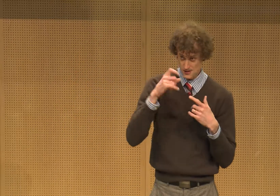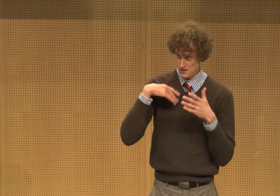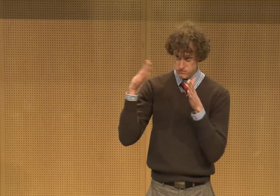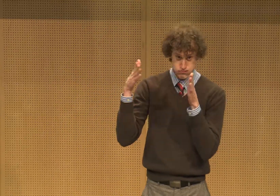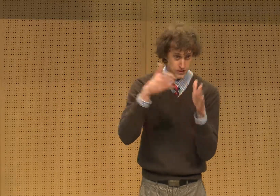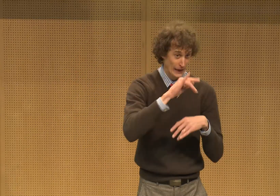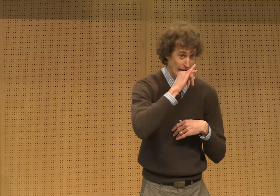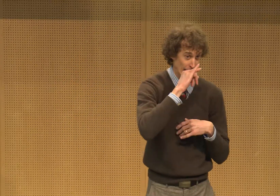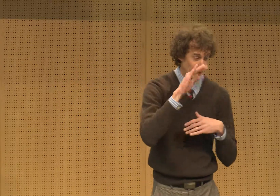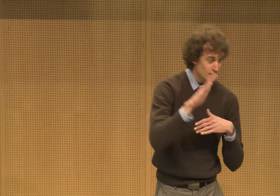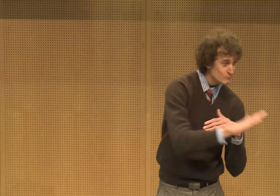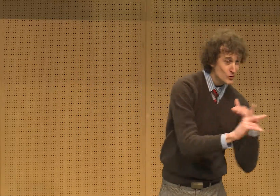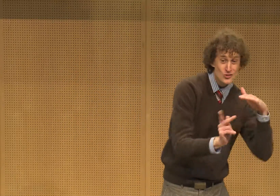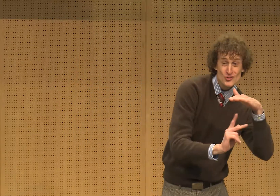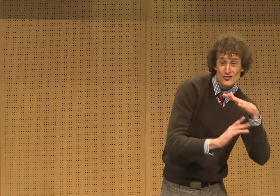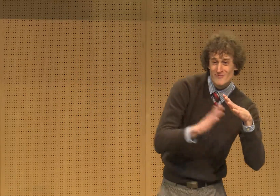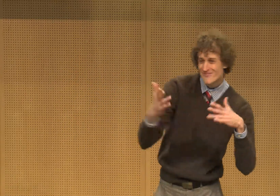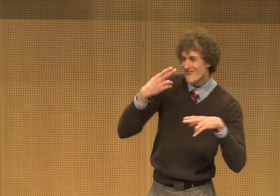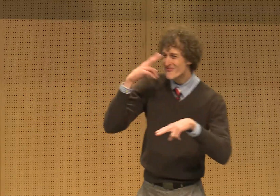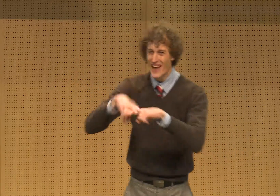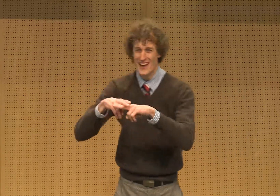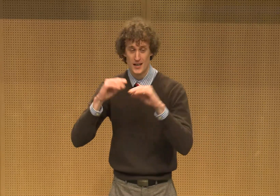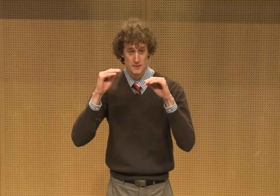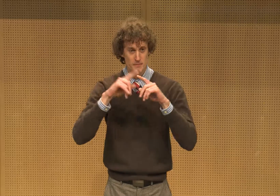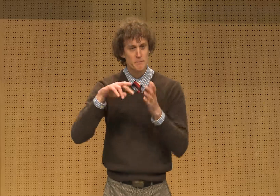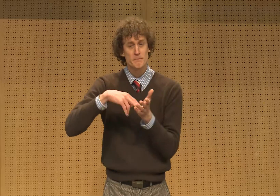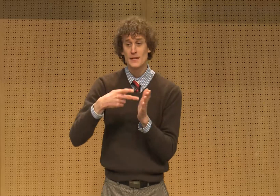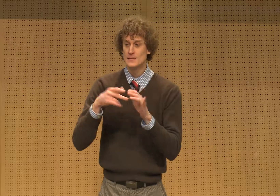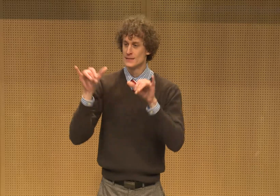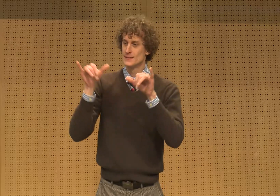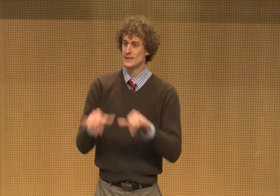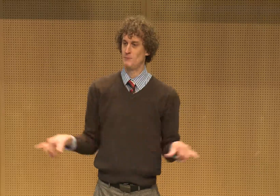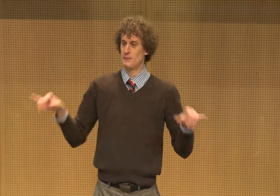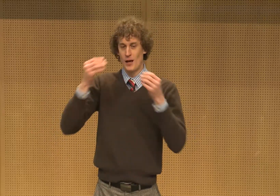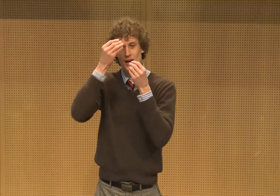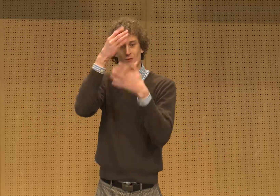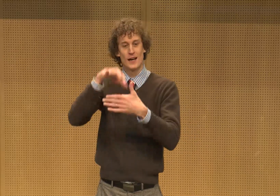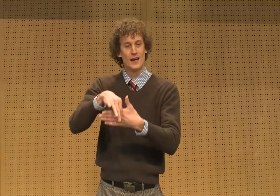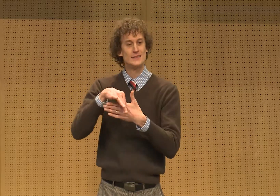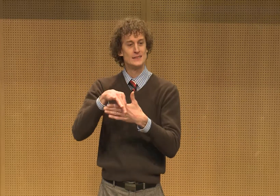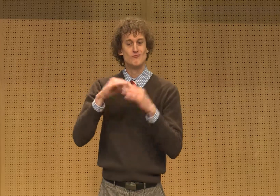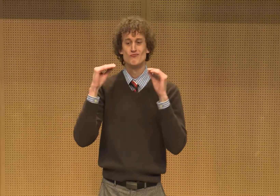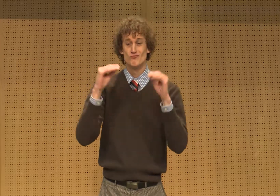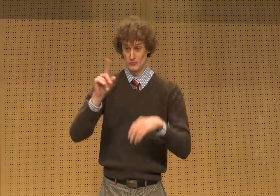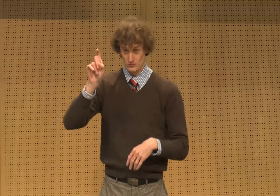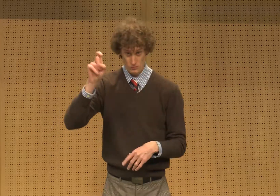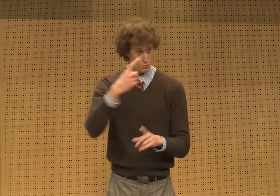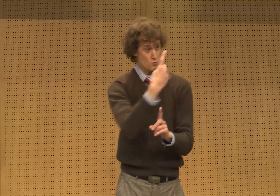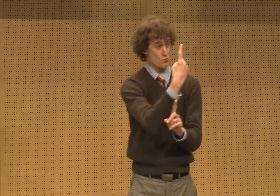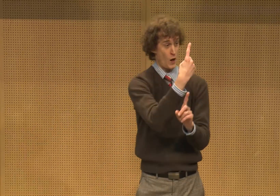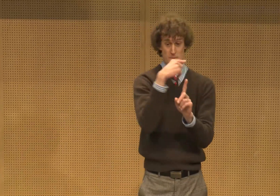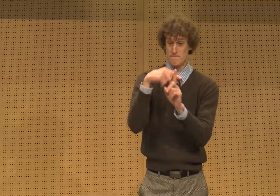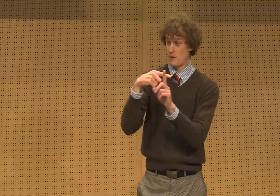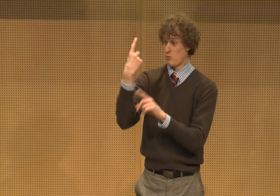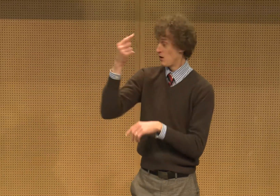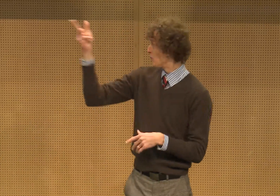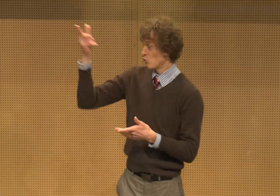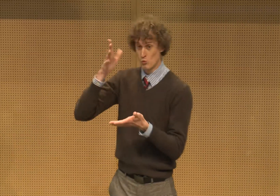I truly love it. But if I focused on kids, you know, kindergarten, maybe K through 12, the content is all the same.